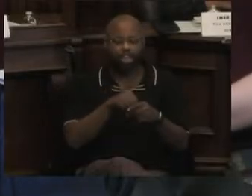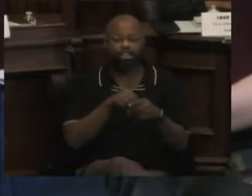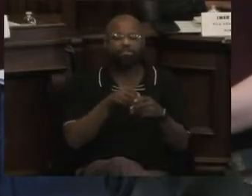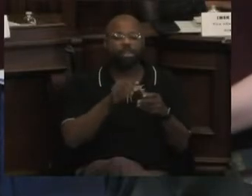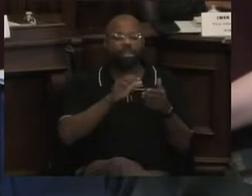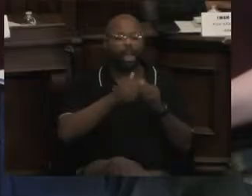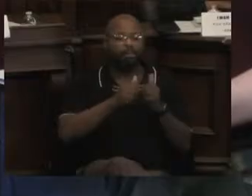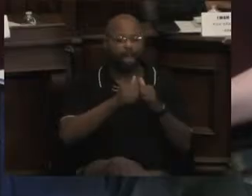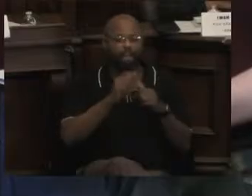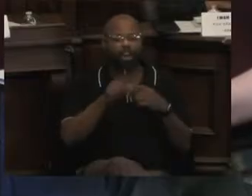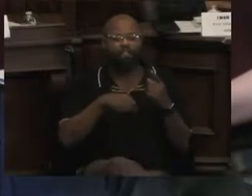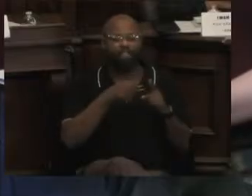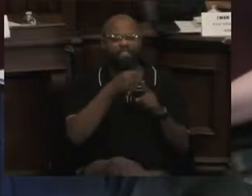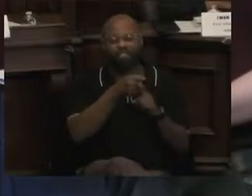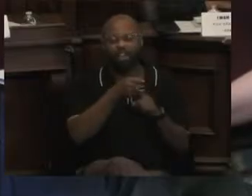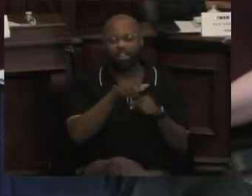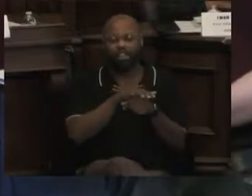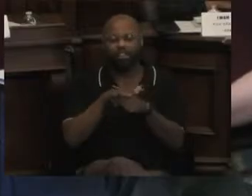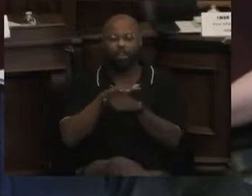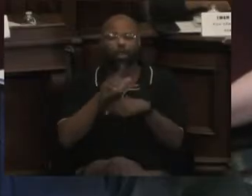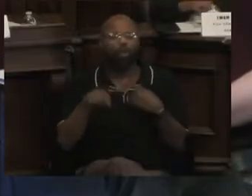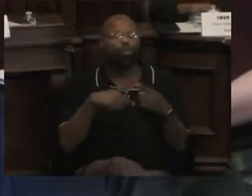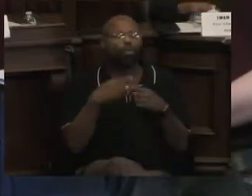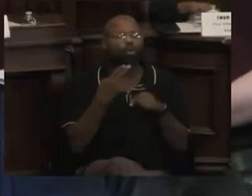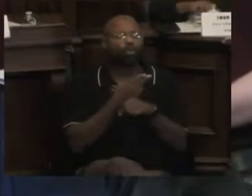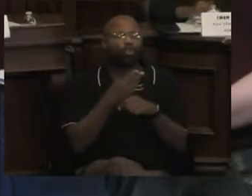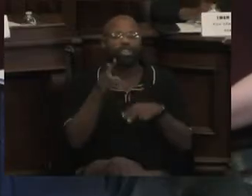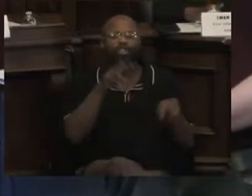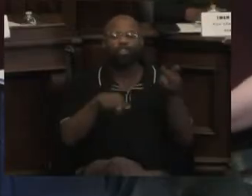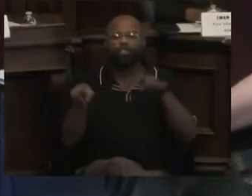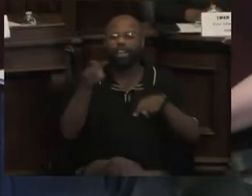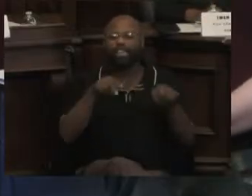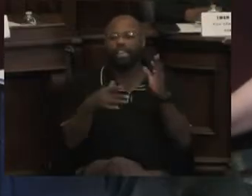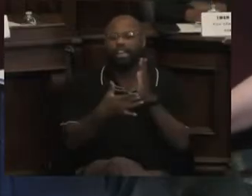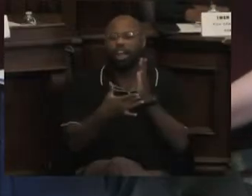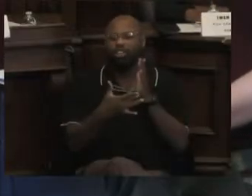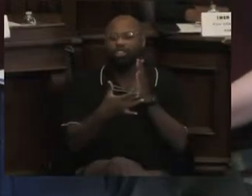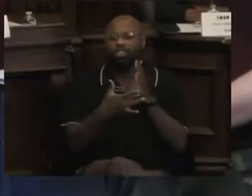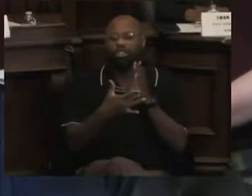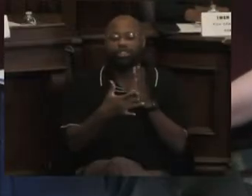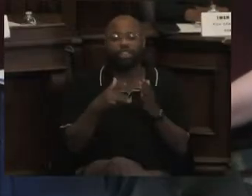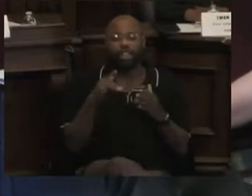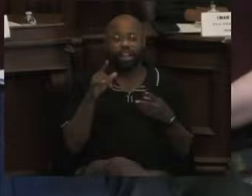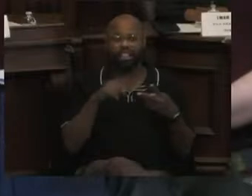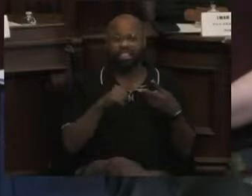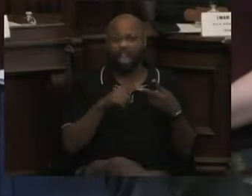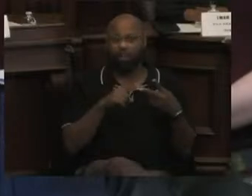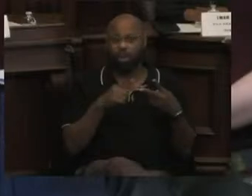carry out a targeted community engagement campaign in the affected neighborhoods when